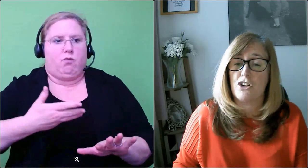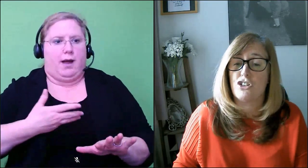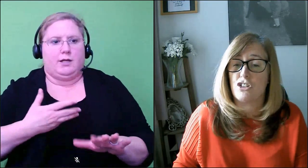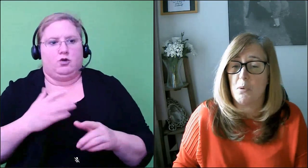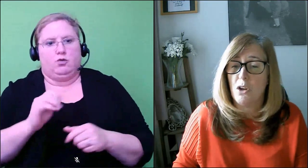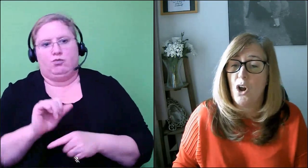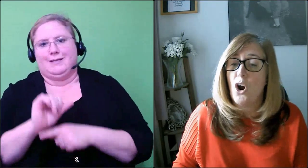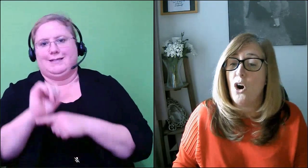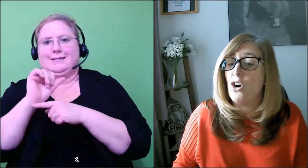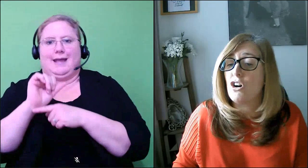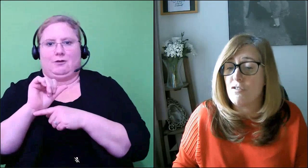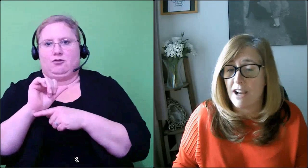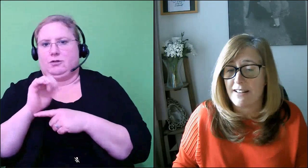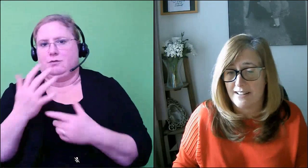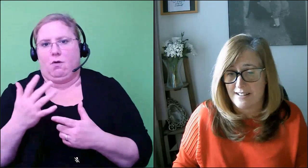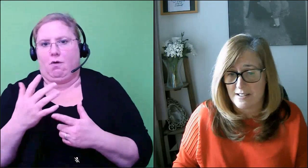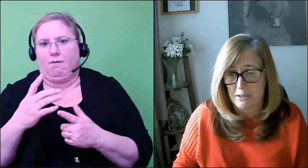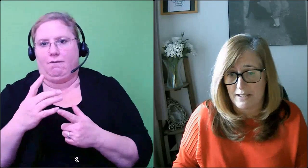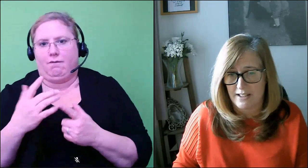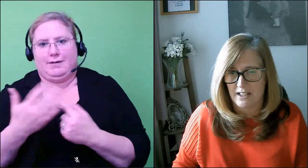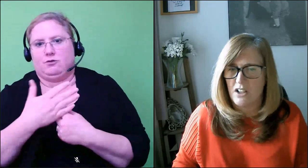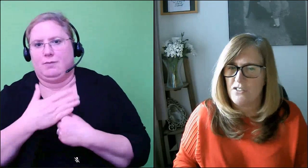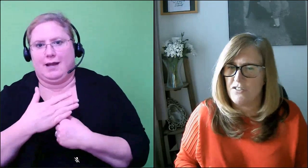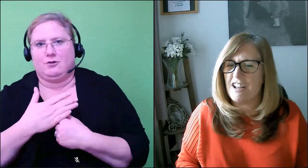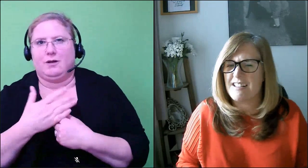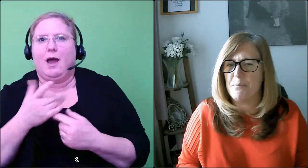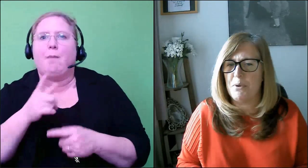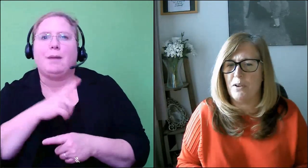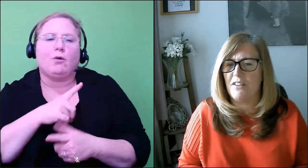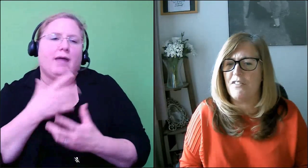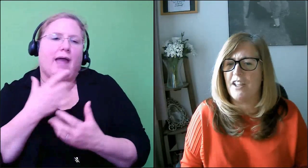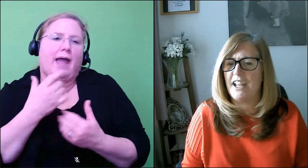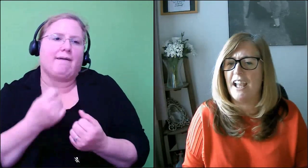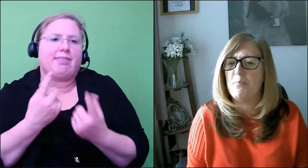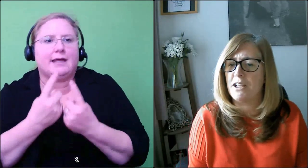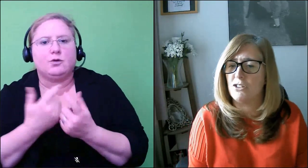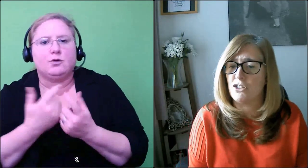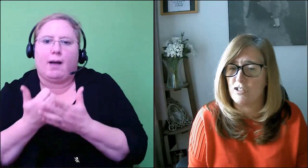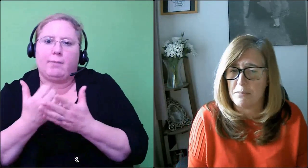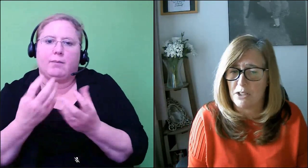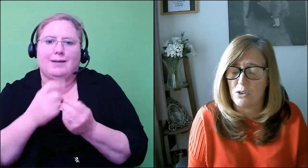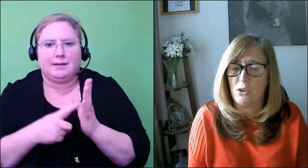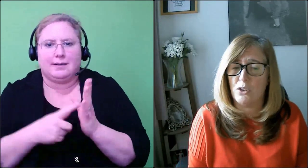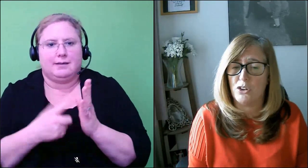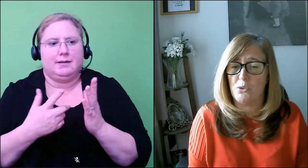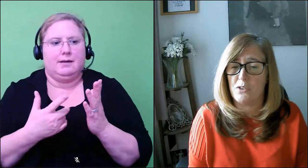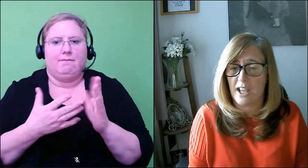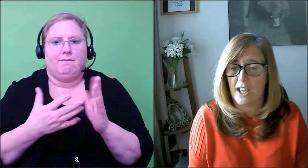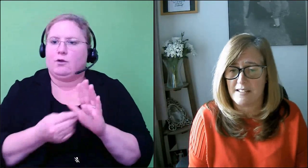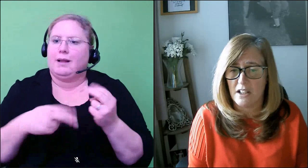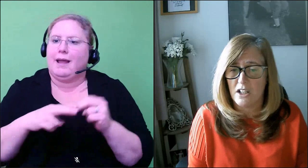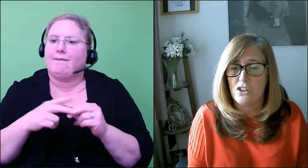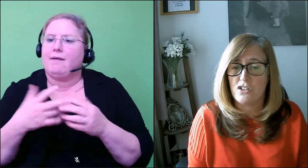able to control or correct their disability. For example, if they have medical treatment or use aids.